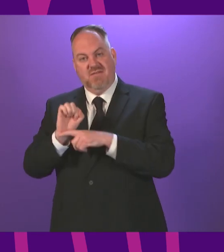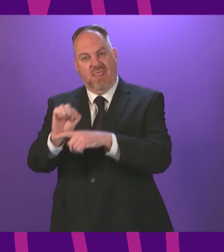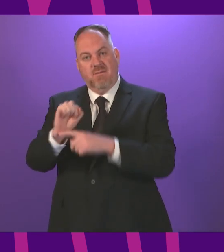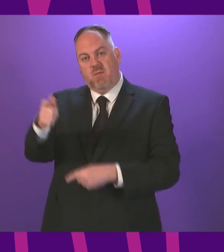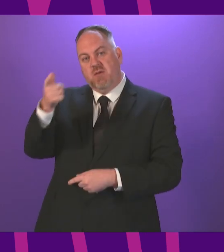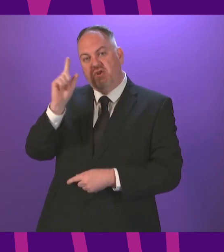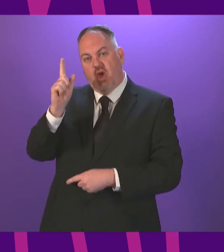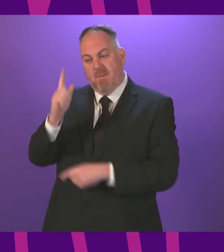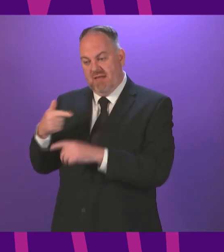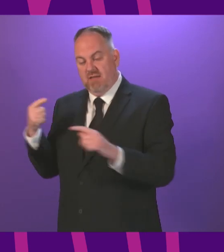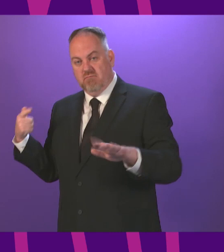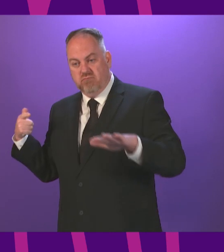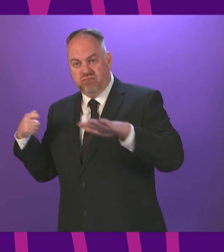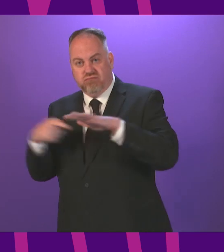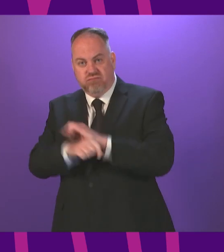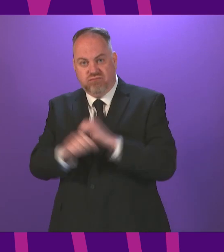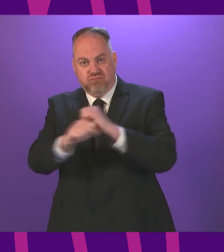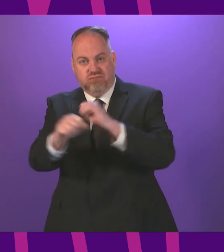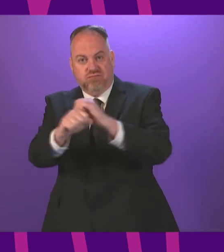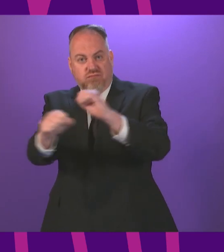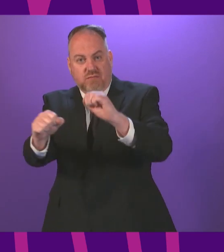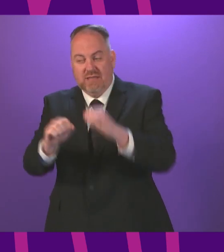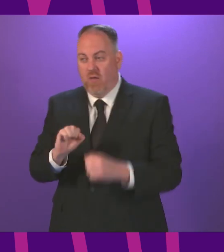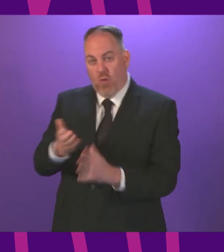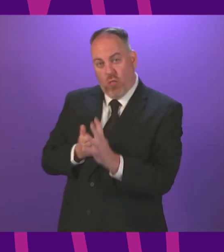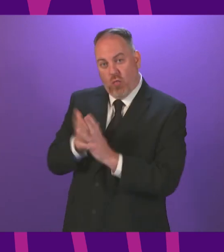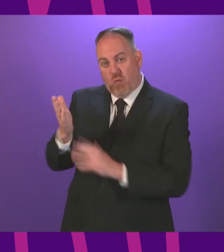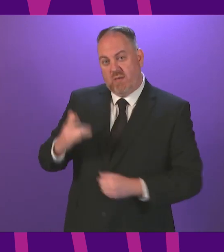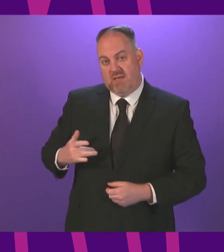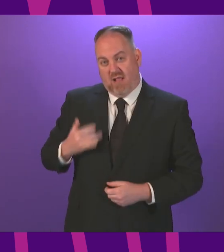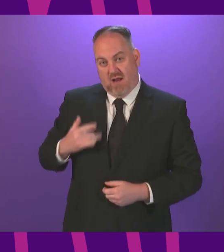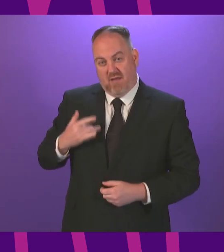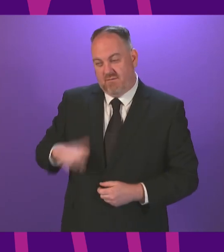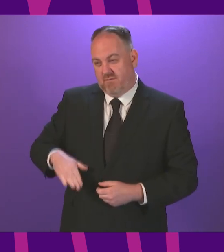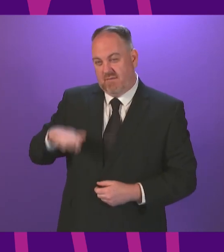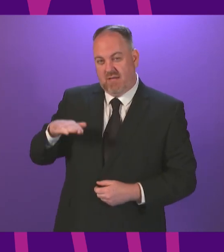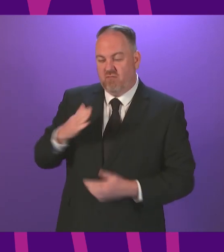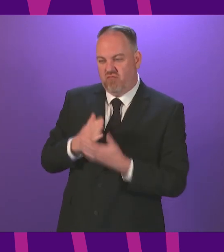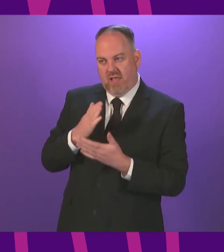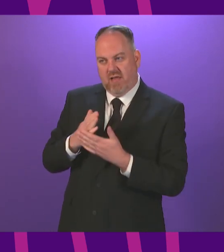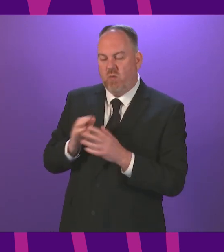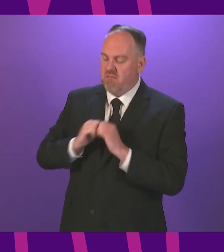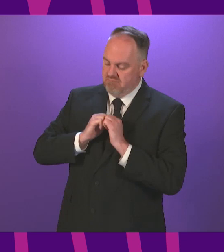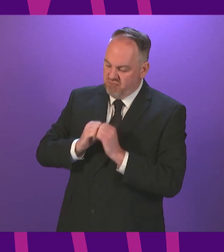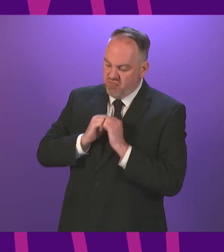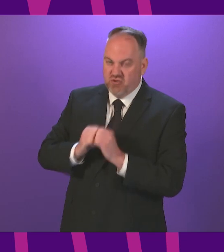For those contributions alone, he—like all veterans—is owed a significant debt of gratitude.